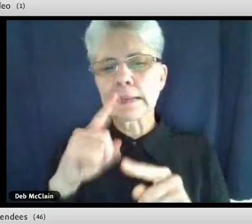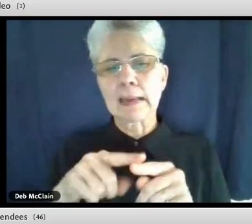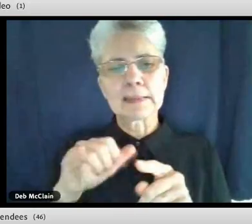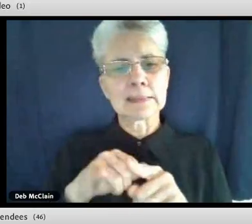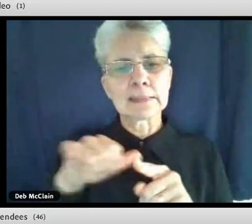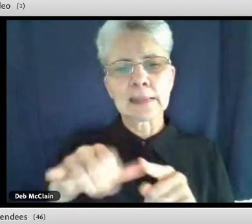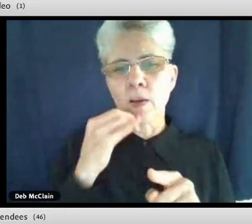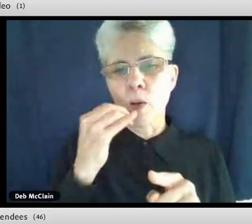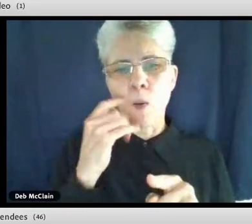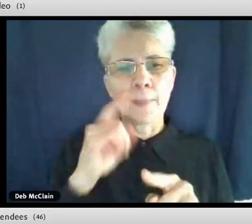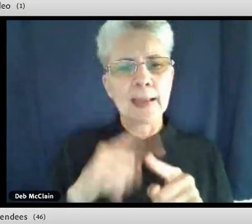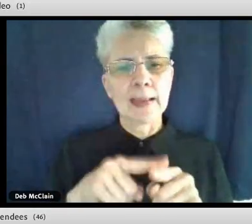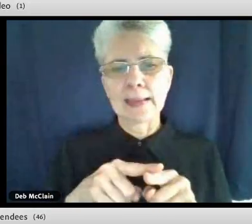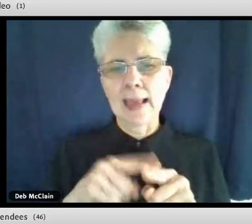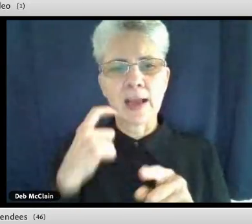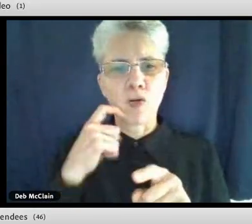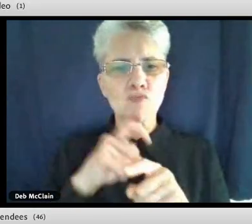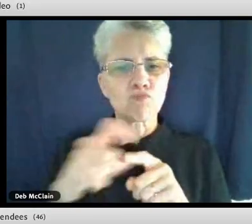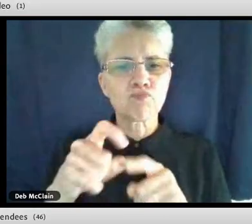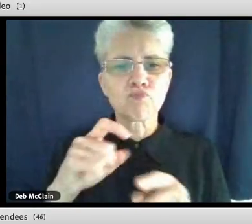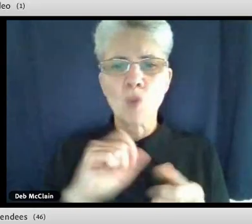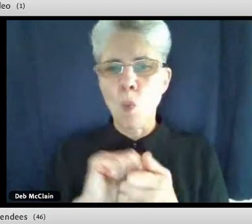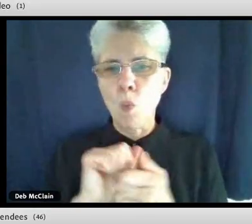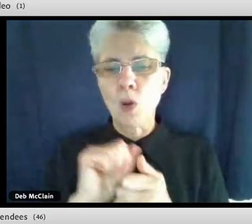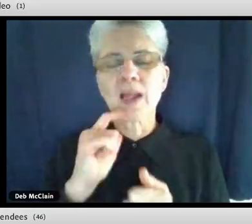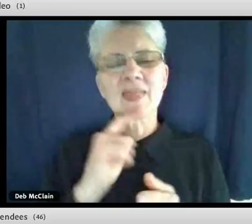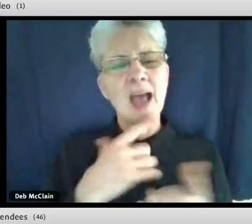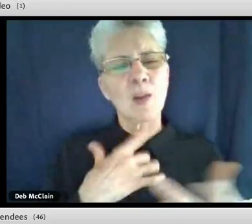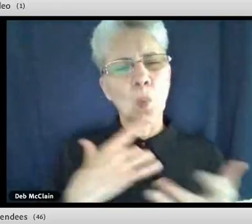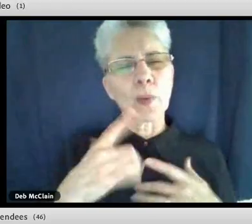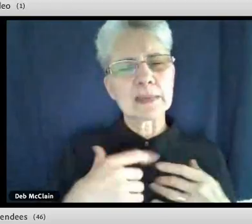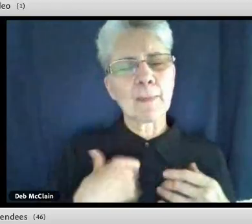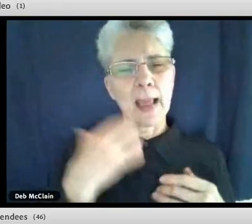He can't telework, so he's still out there which worries me, and I know that, you know, our nurses,